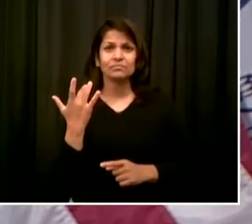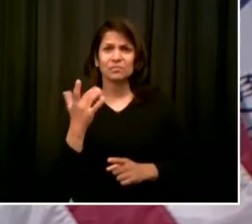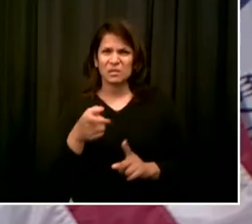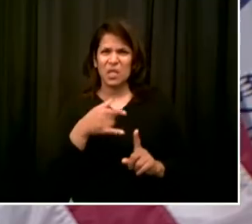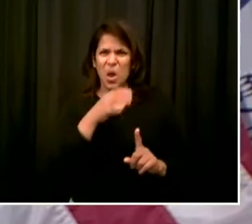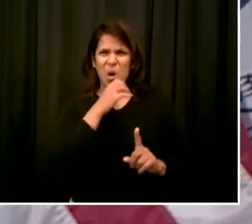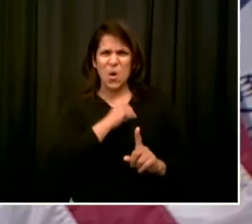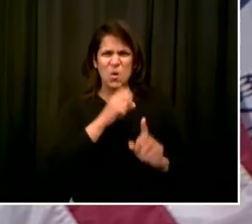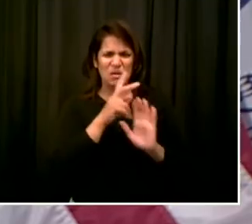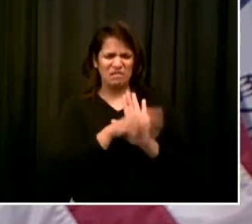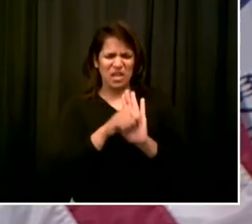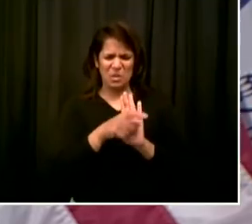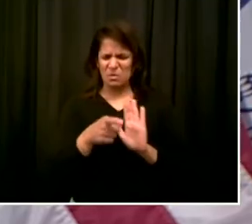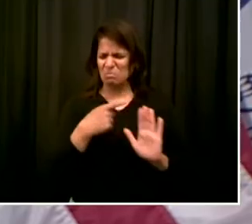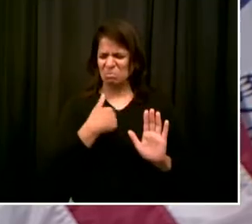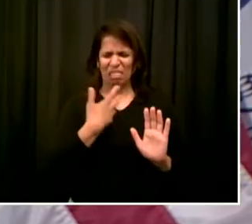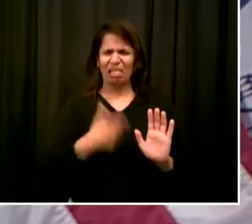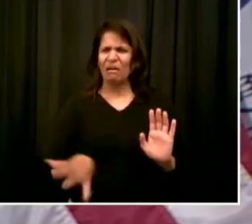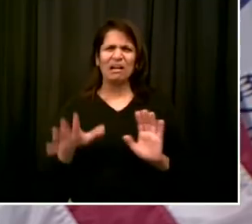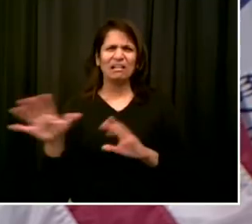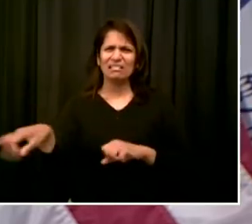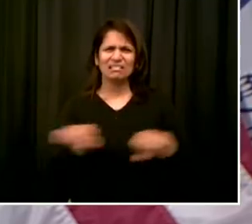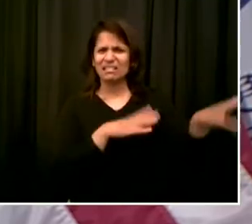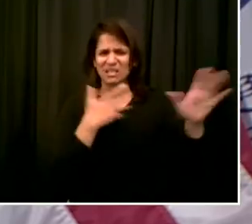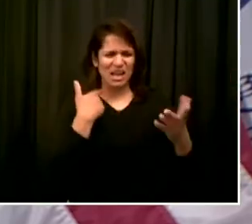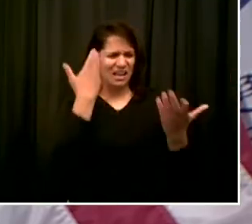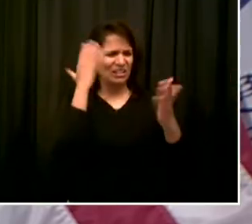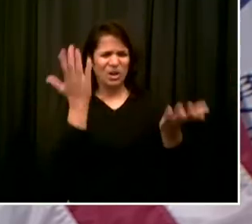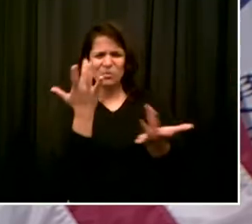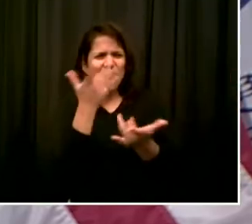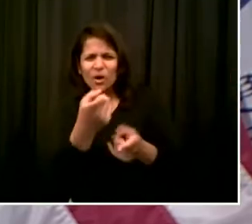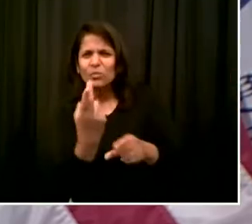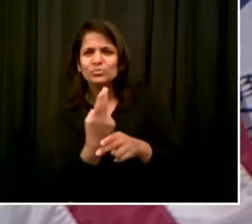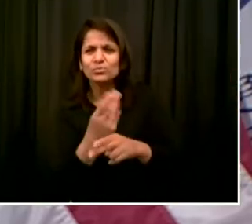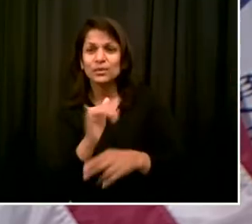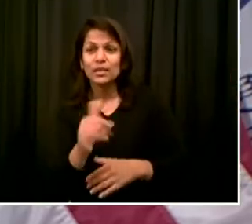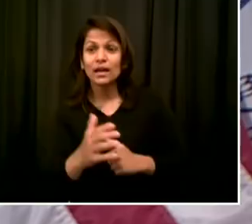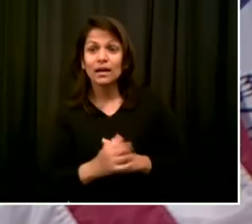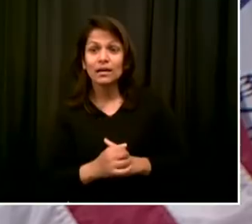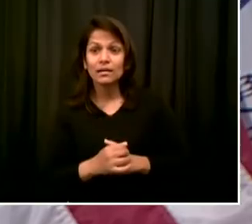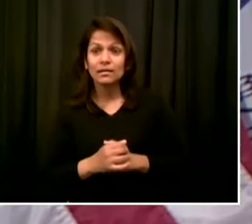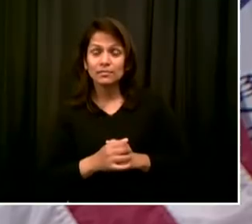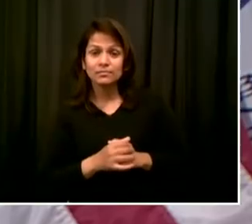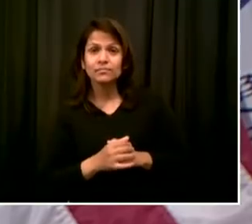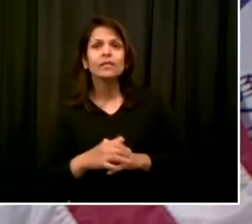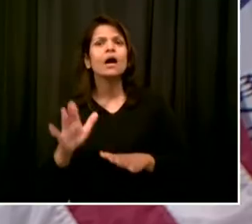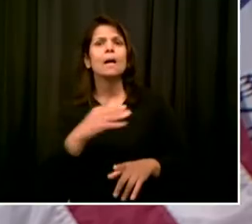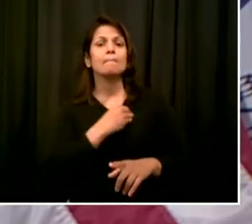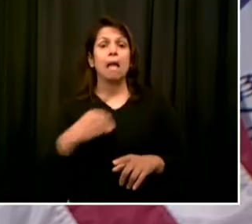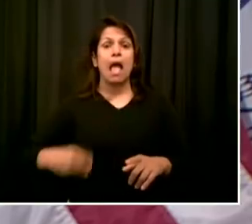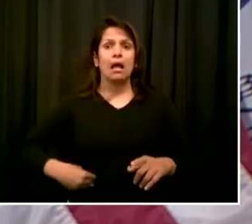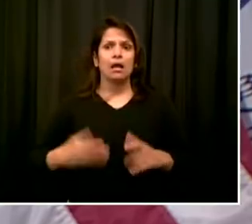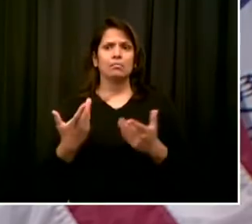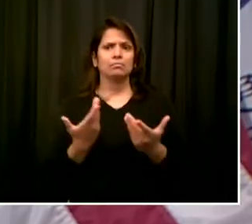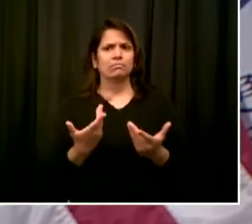WHAT IS THE DEAL? PEOPLE ALL HAVE NOT BEEN HAPPY.